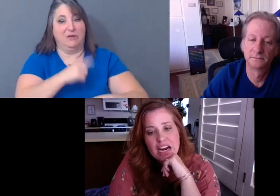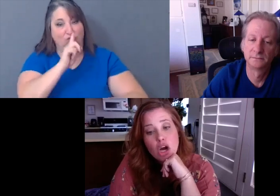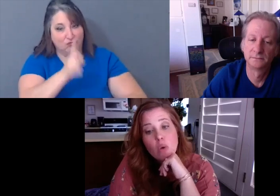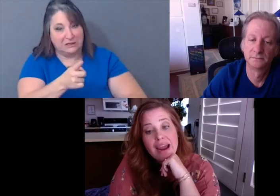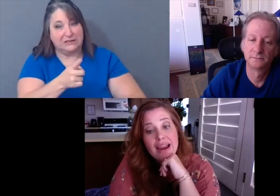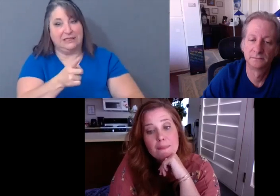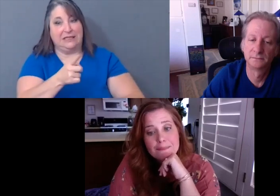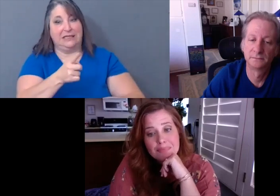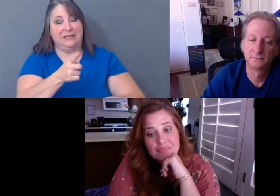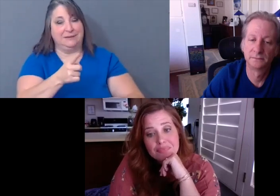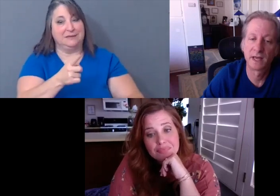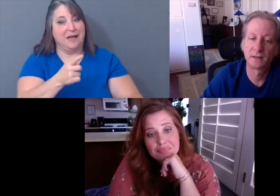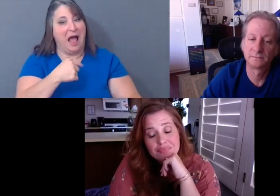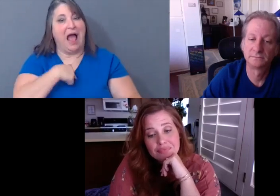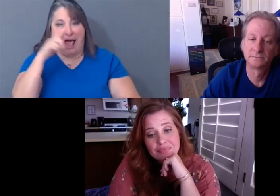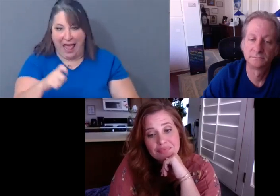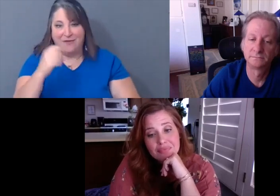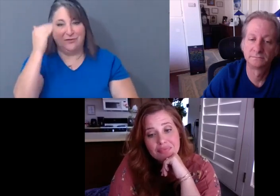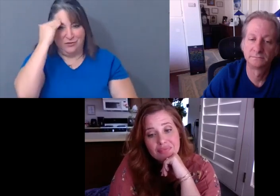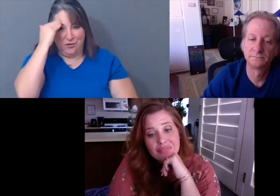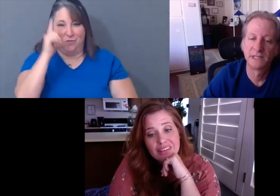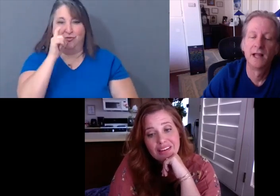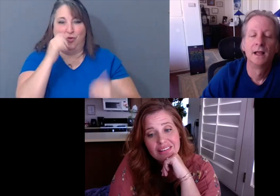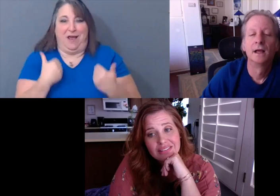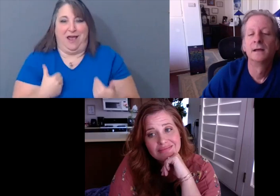that I know where I am. Yeah.